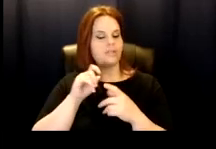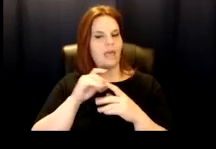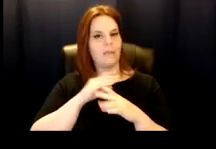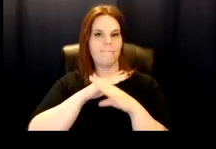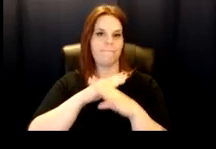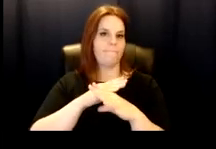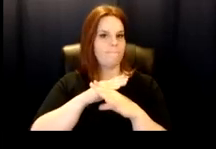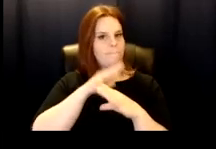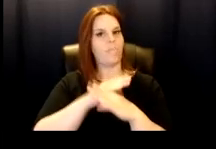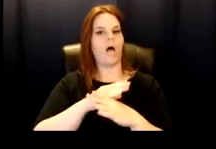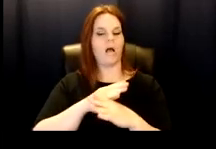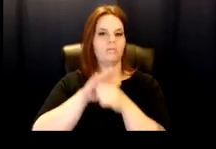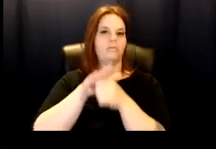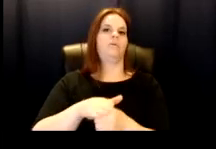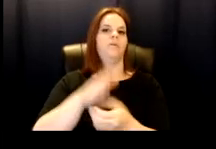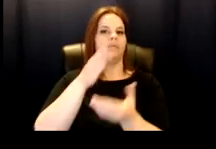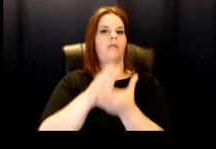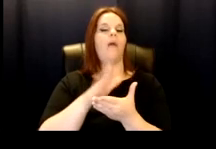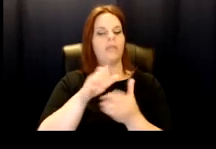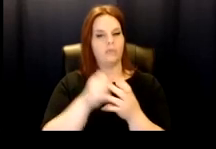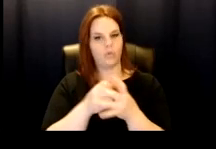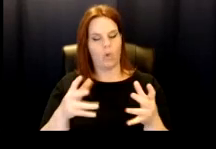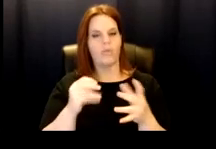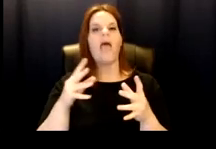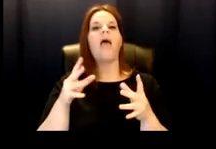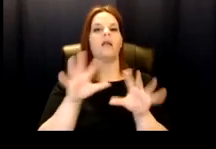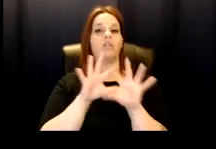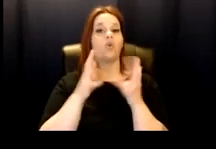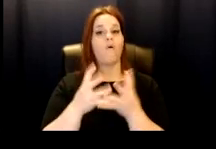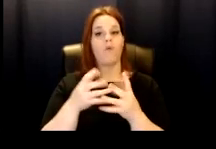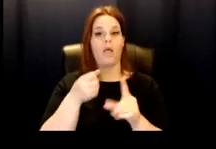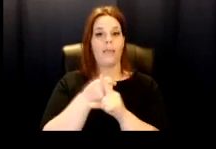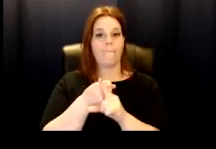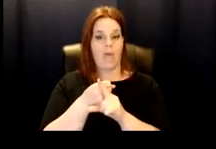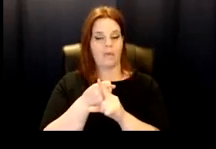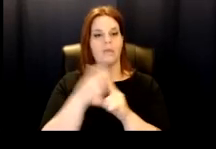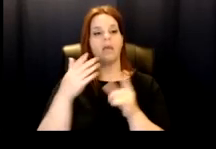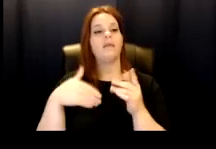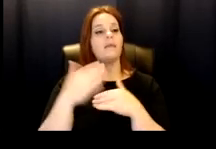its growth and consider its overall impact. Go to the next slide please. Thank you.